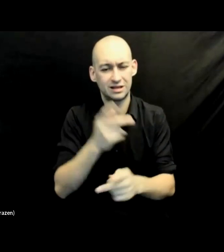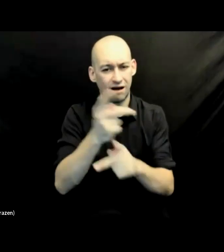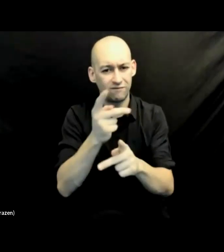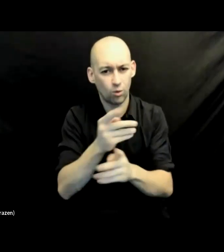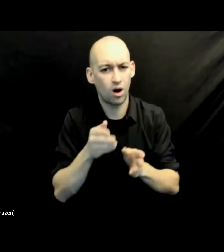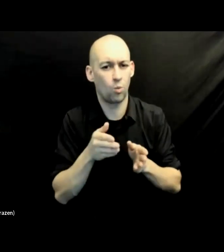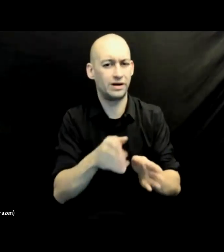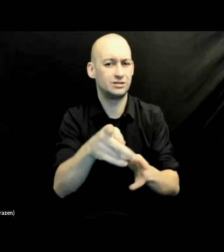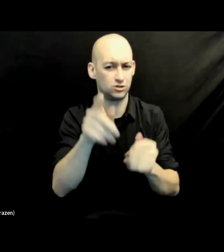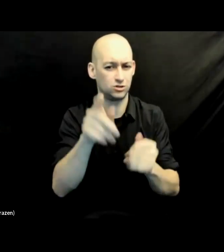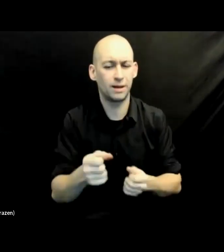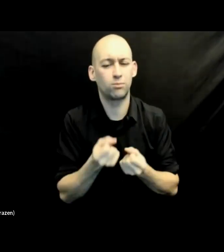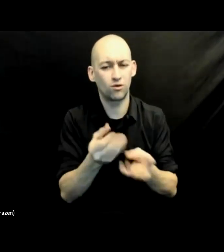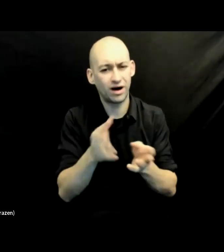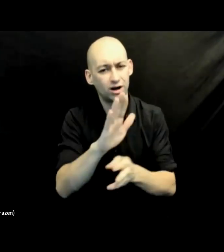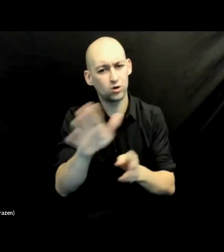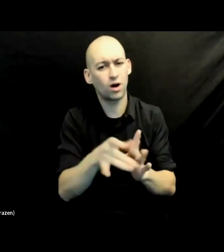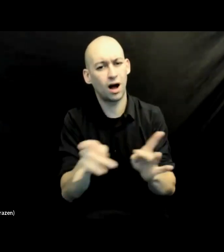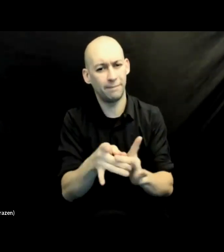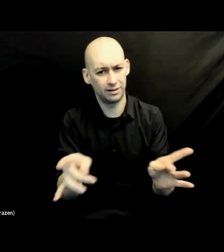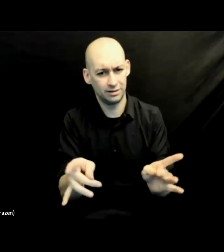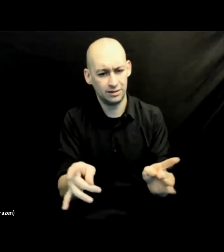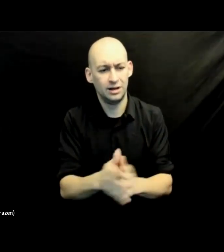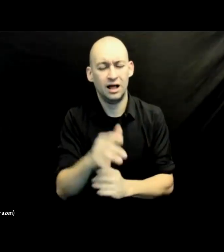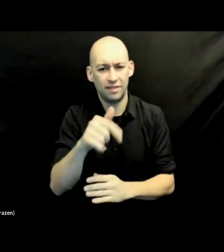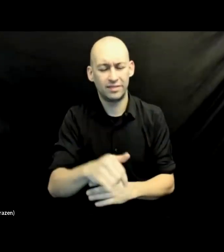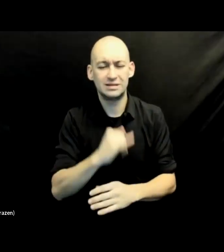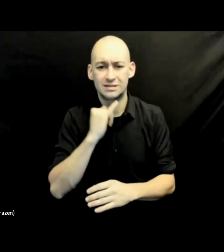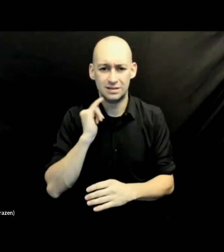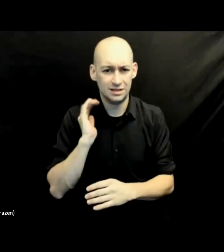your comment. Because this is a multi stage. We heard you. We're going to hear you again through